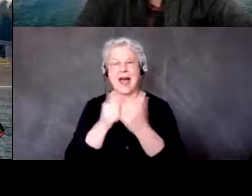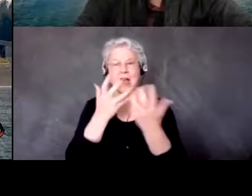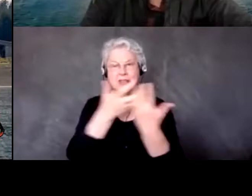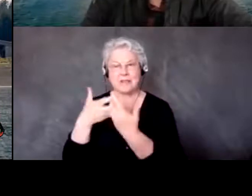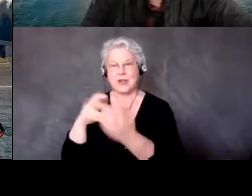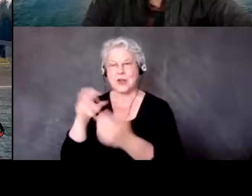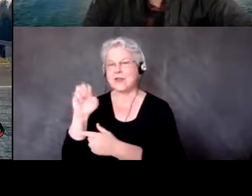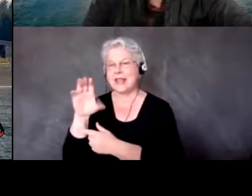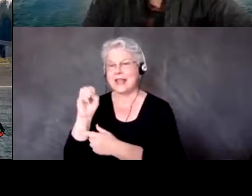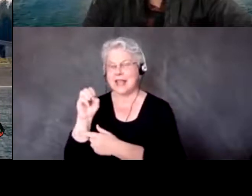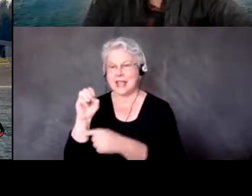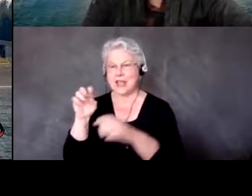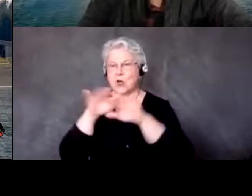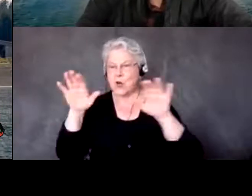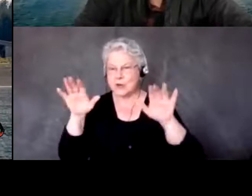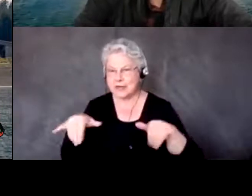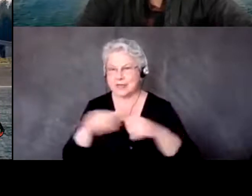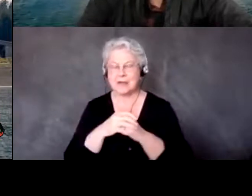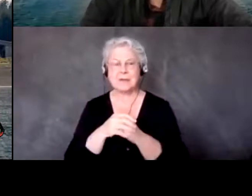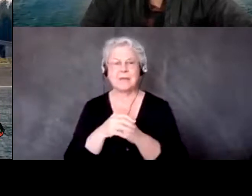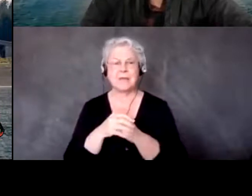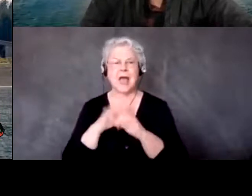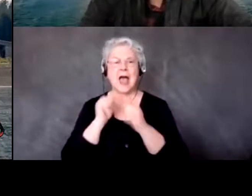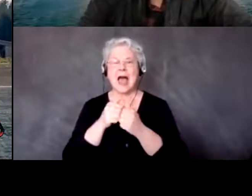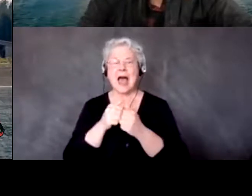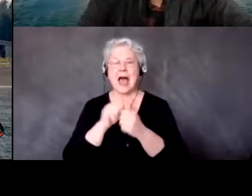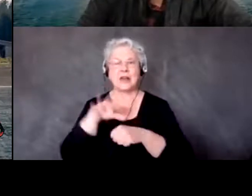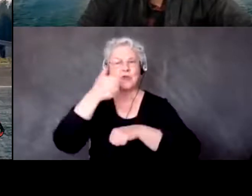how do you create buy-in with those different organizations and departments that are doing the